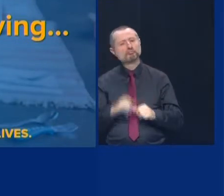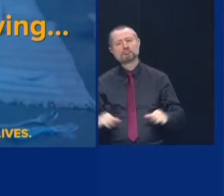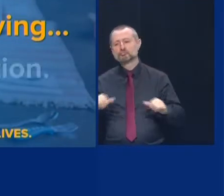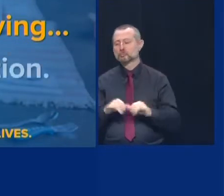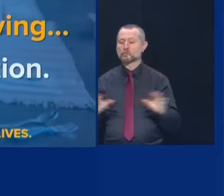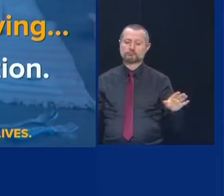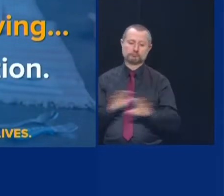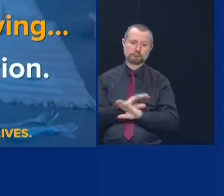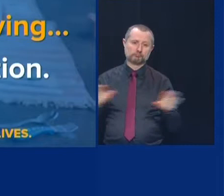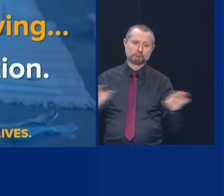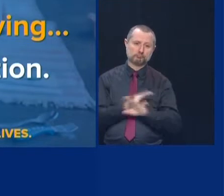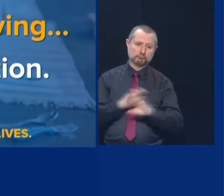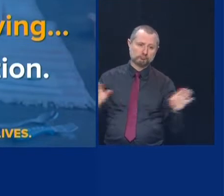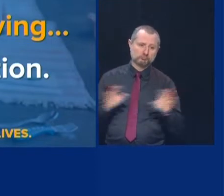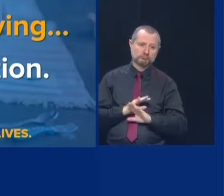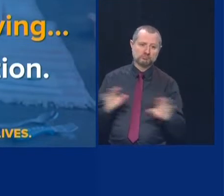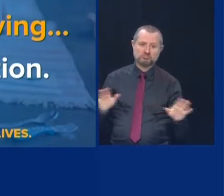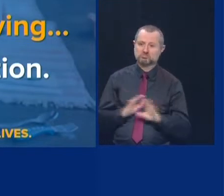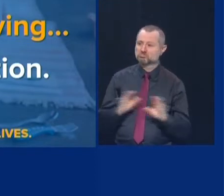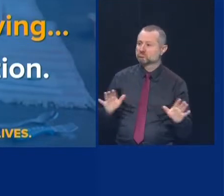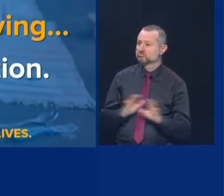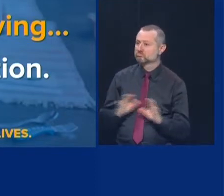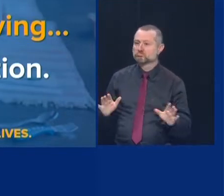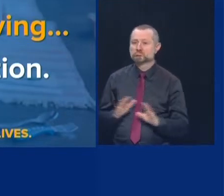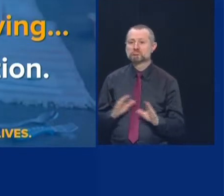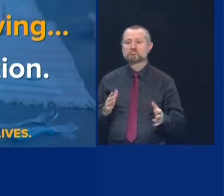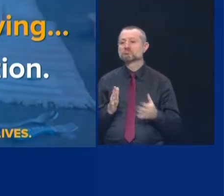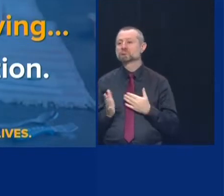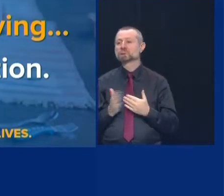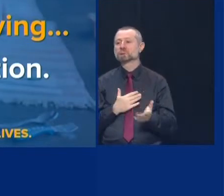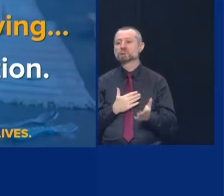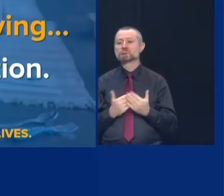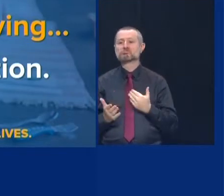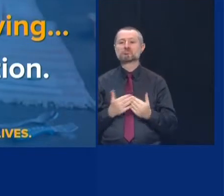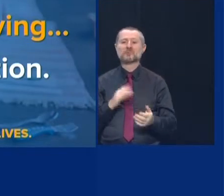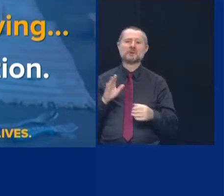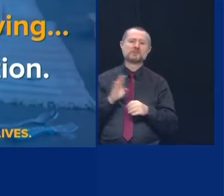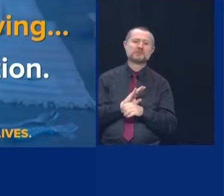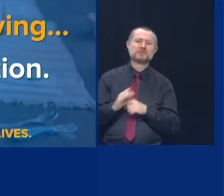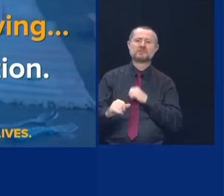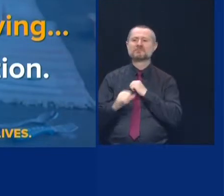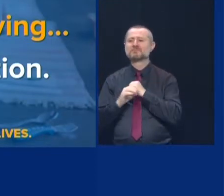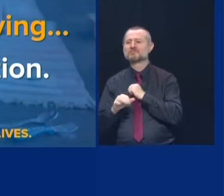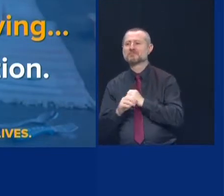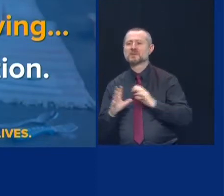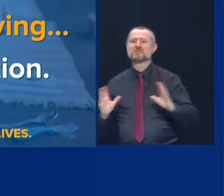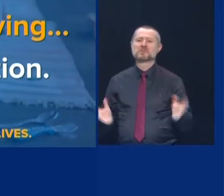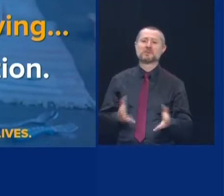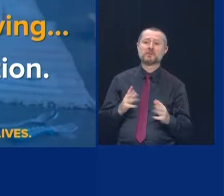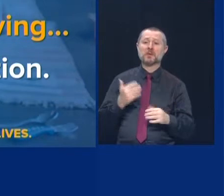THIS IS NOT A NORMAL THANKSGIVING.